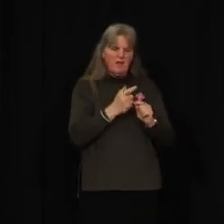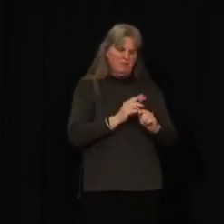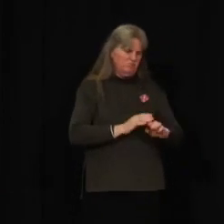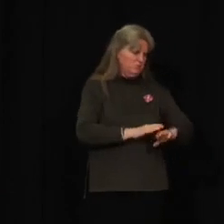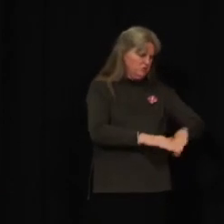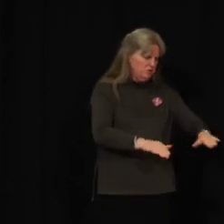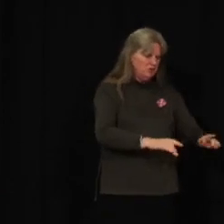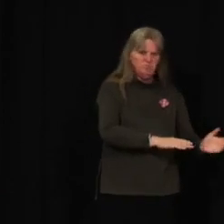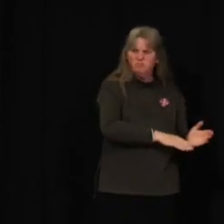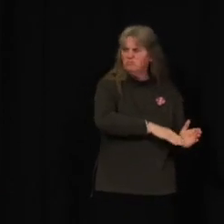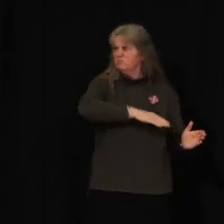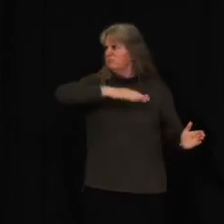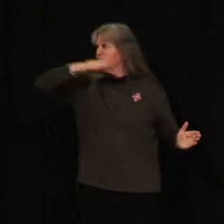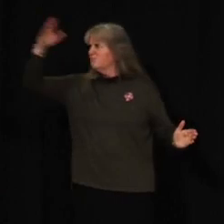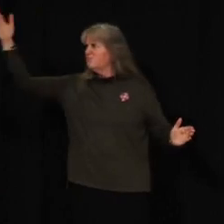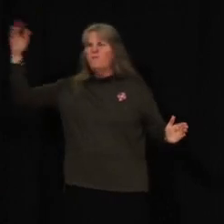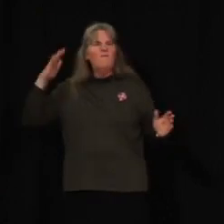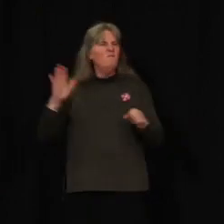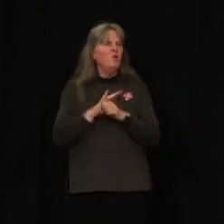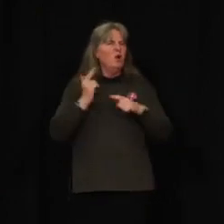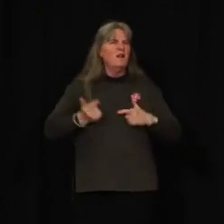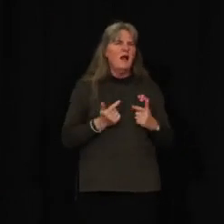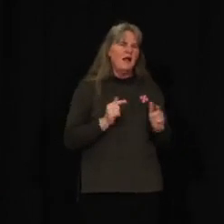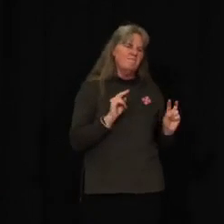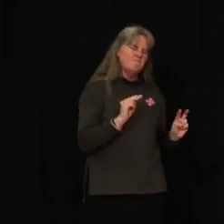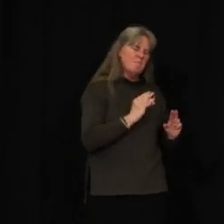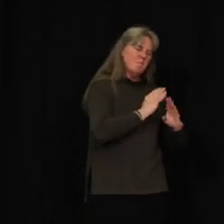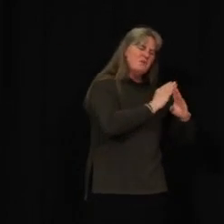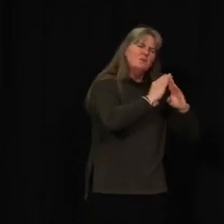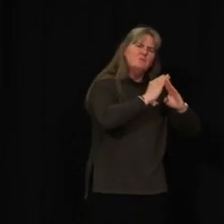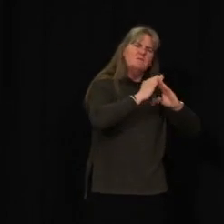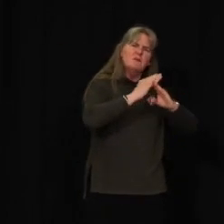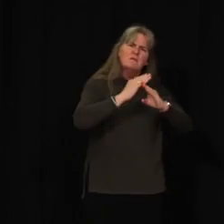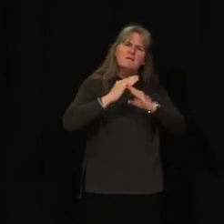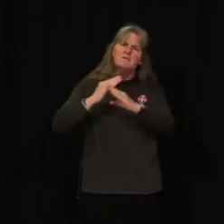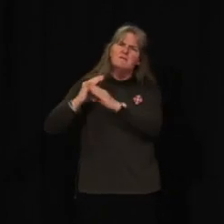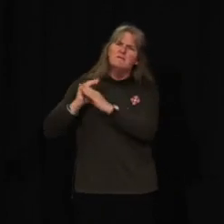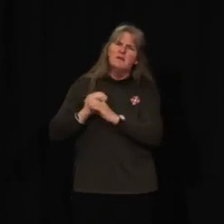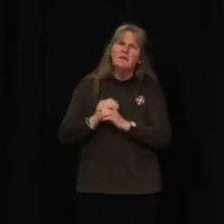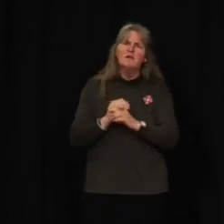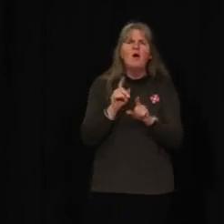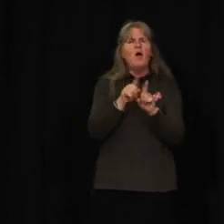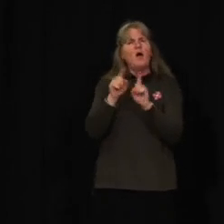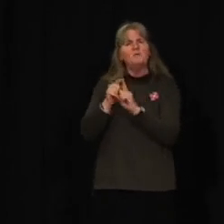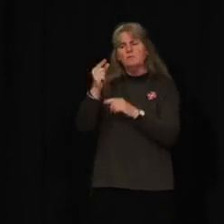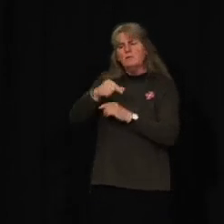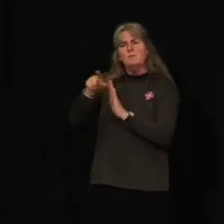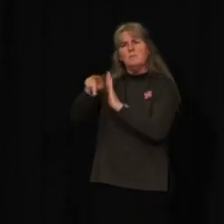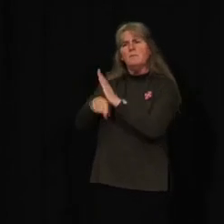right from the beginning of their lives. Prevention that looks broadly at government policy, whether in